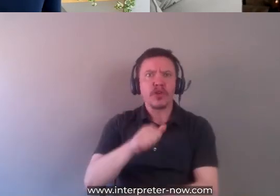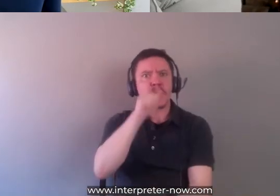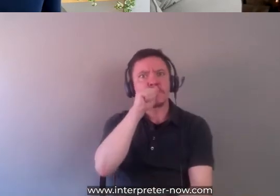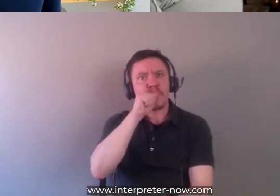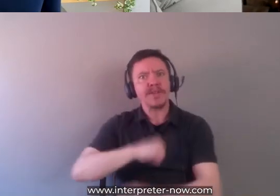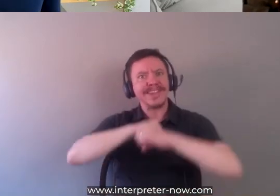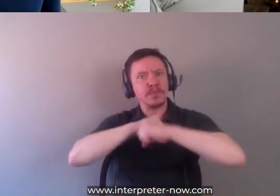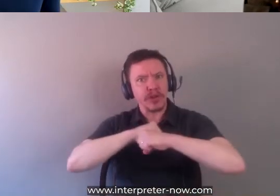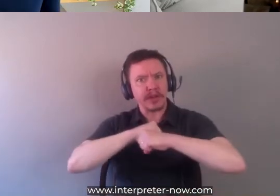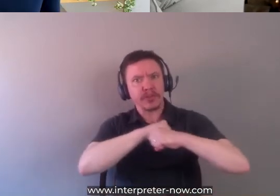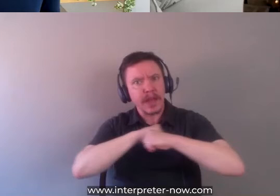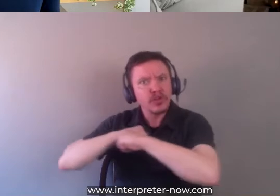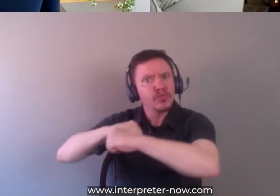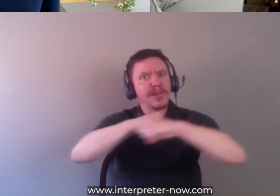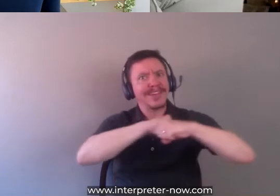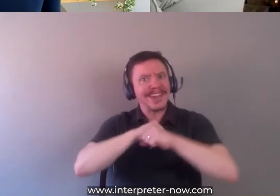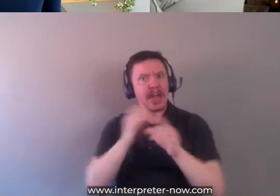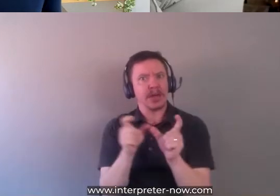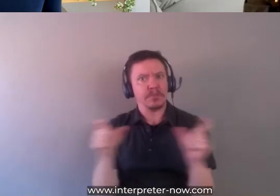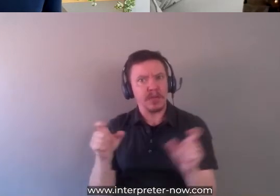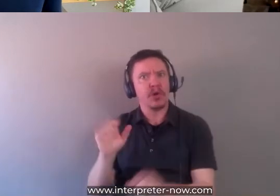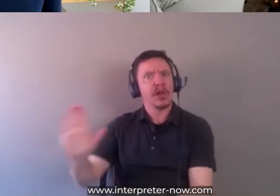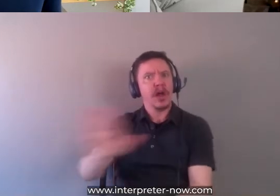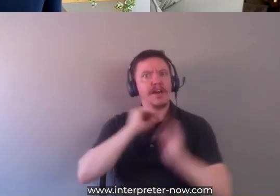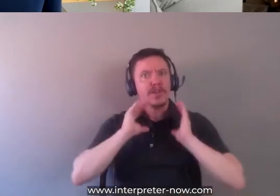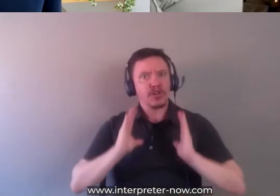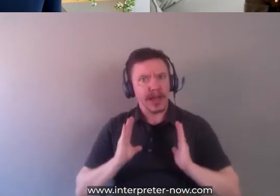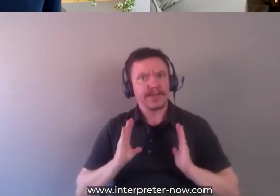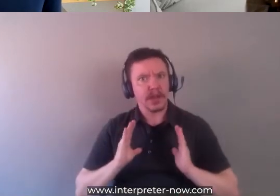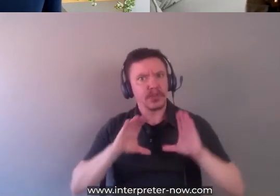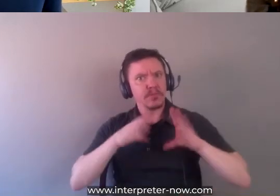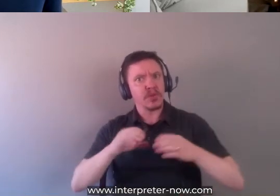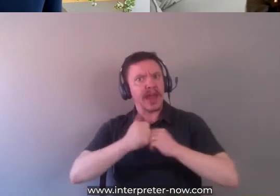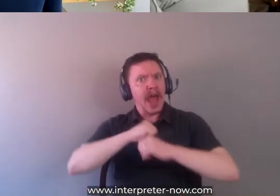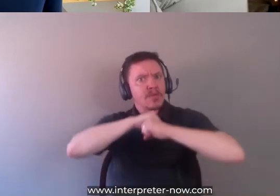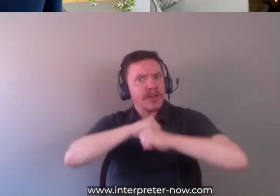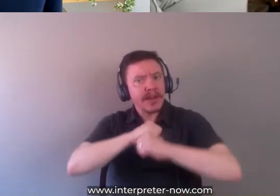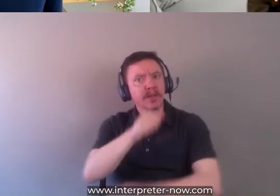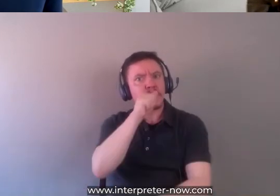to protect the privacy of your clients and customers? How to protect the privacy of your